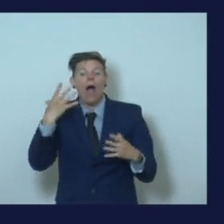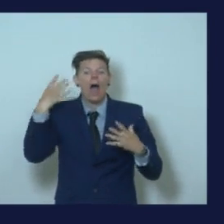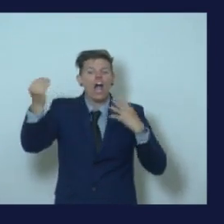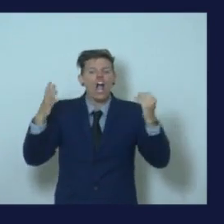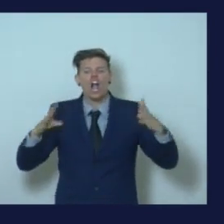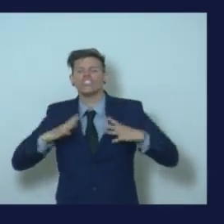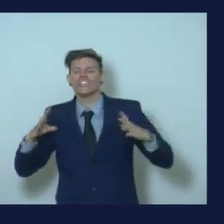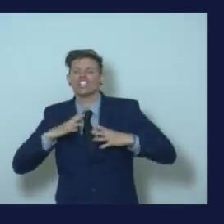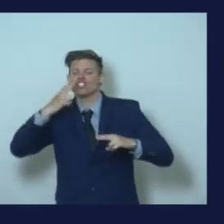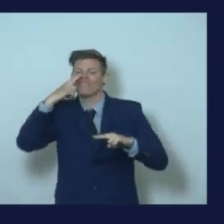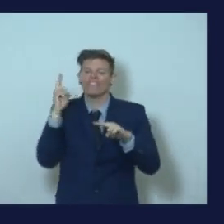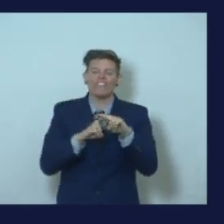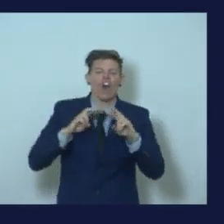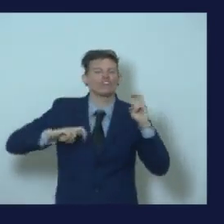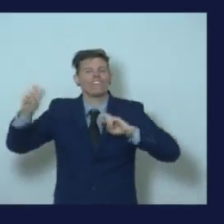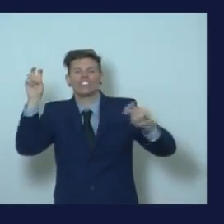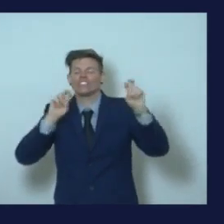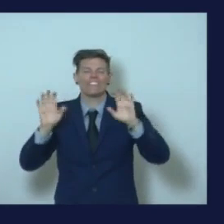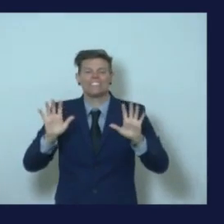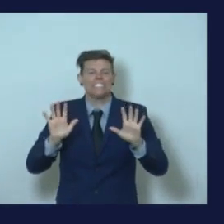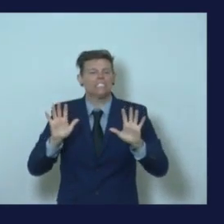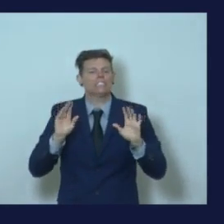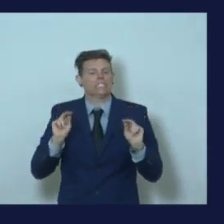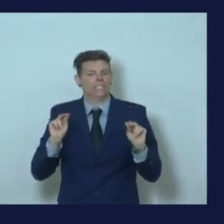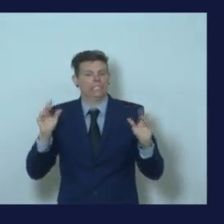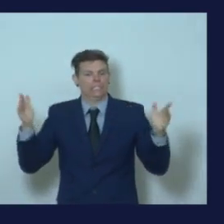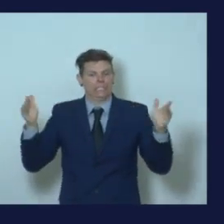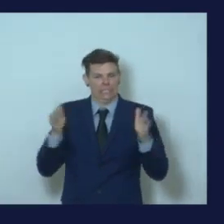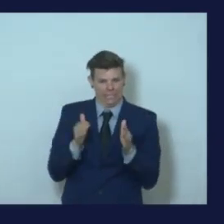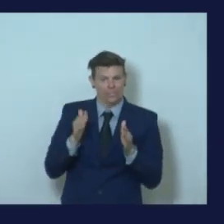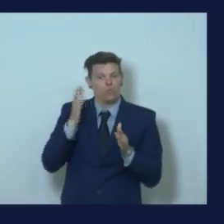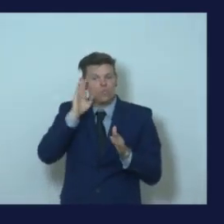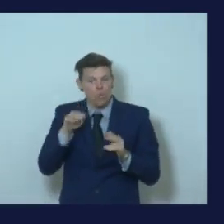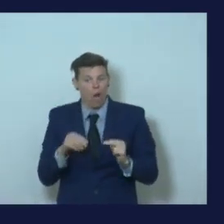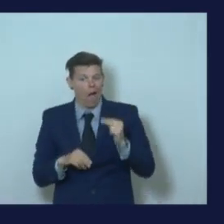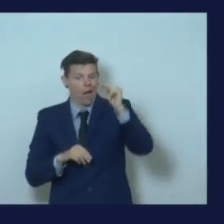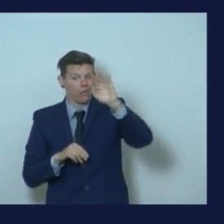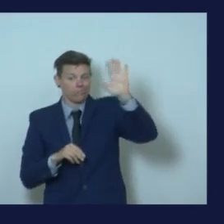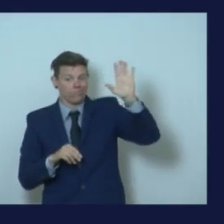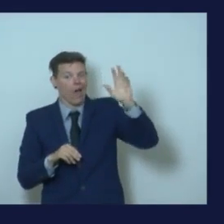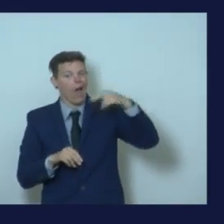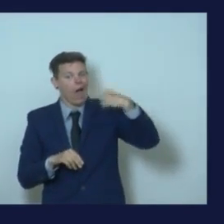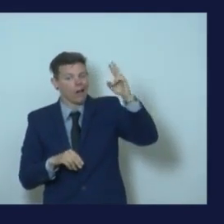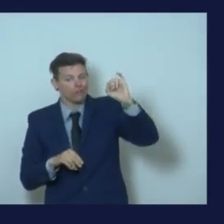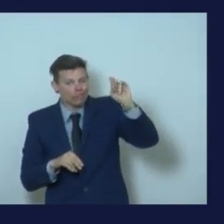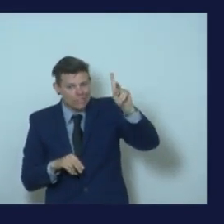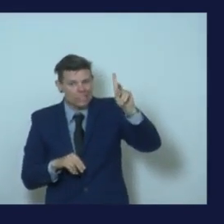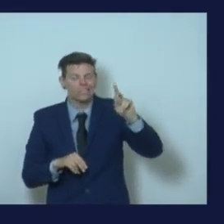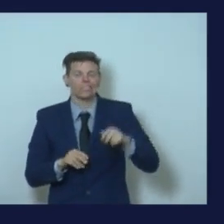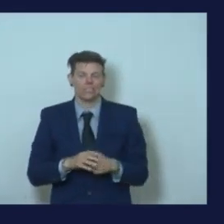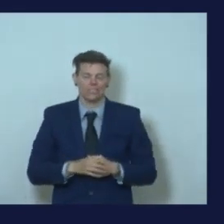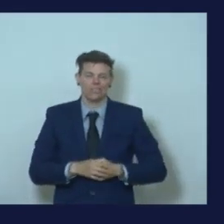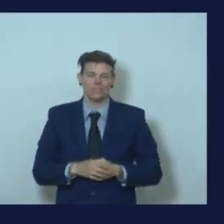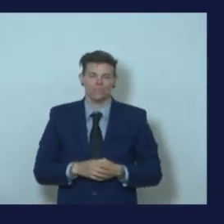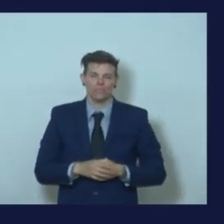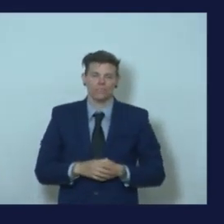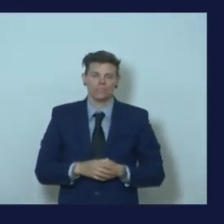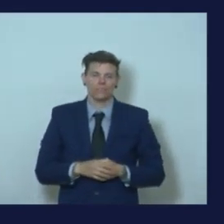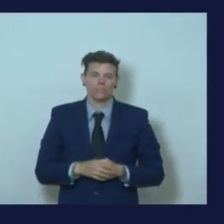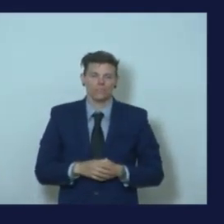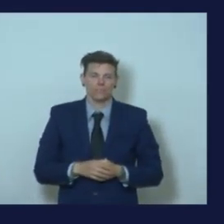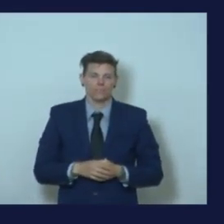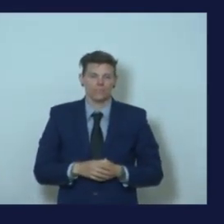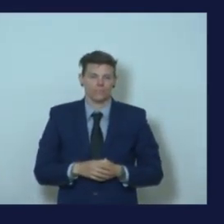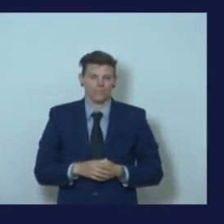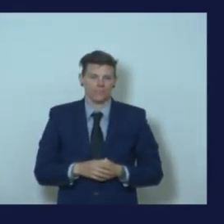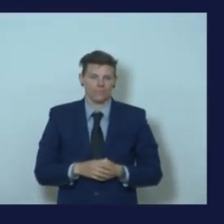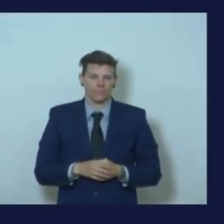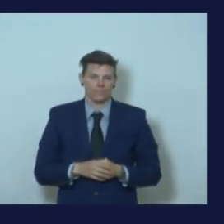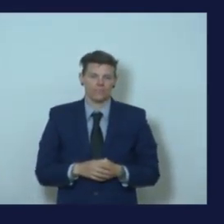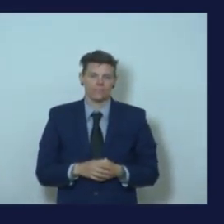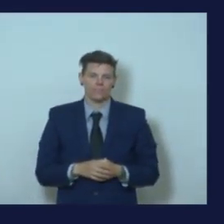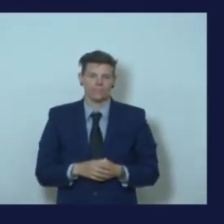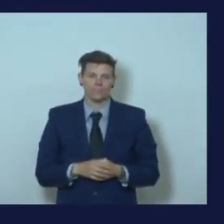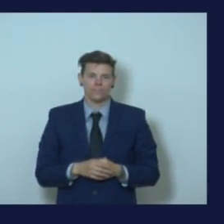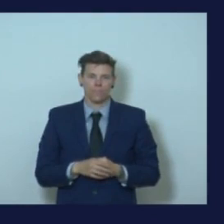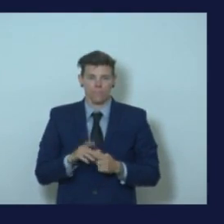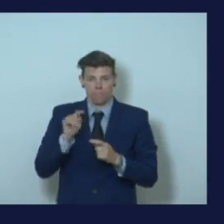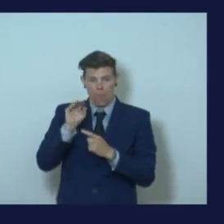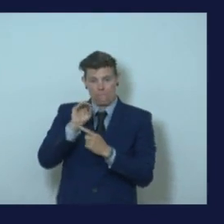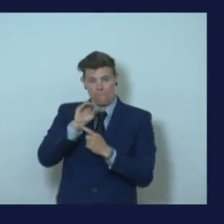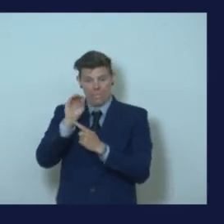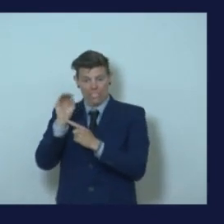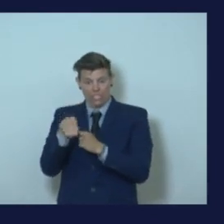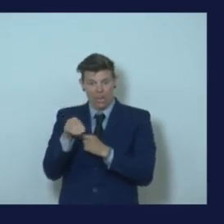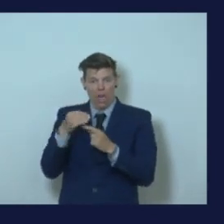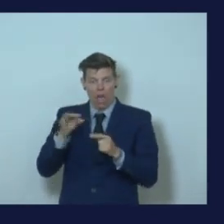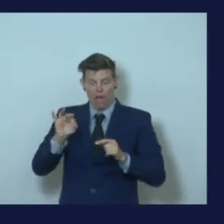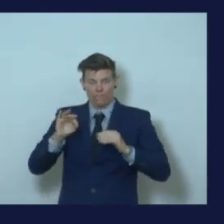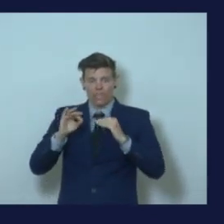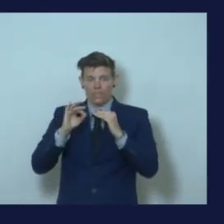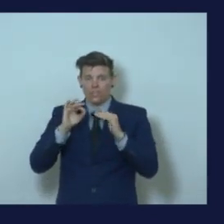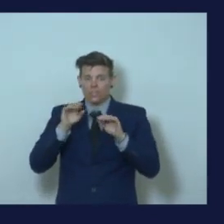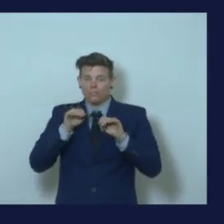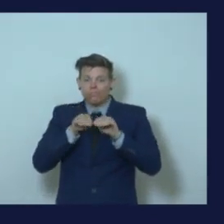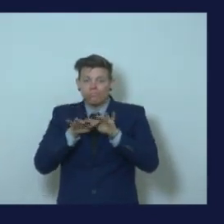ALTHOUGH I CAN LECTURE YOU A LITTLE YOU’RE STILL TRAVELING TOO MUCH AND AND WE’RE STILL SEEING AREAS WHERE WE’RE ABOUT RISK NEXT SLIDE.